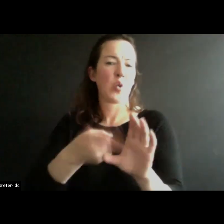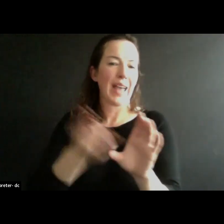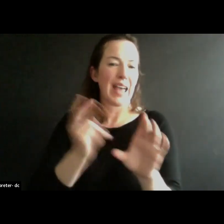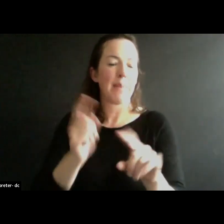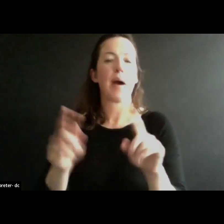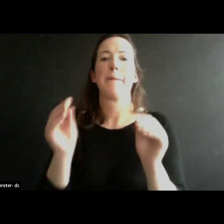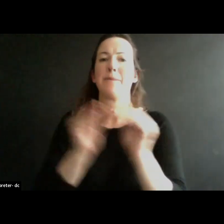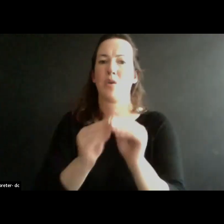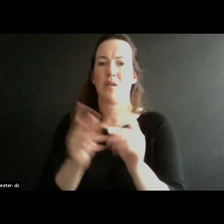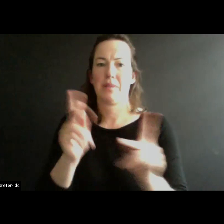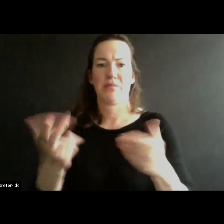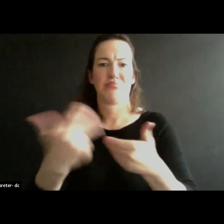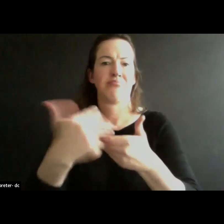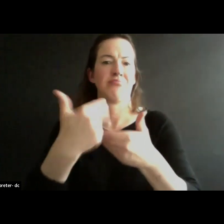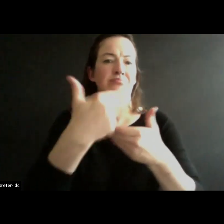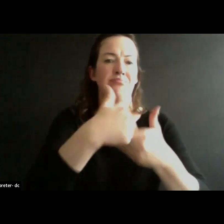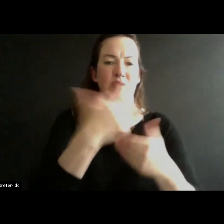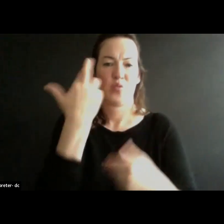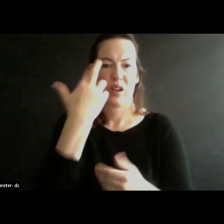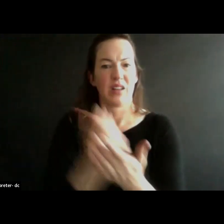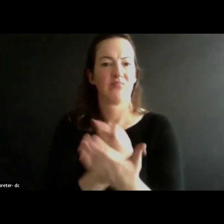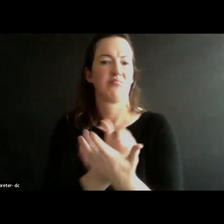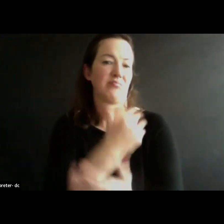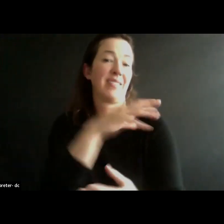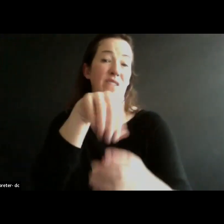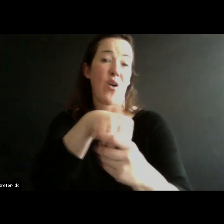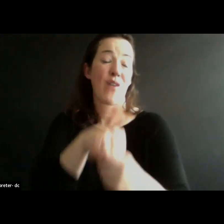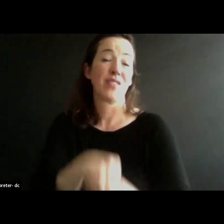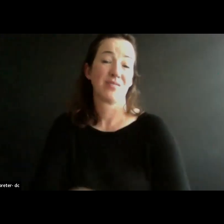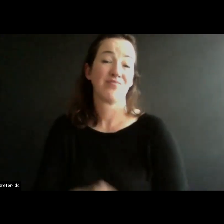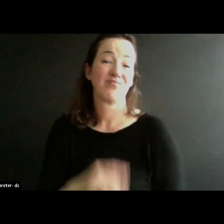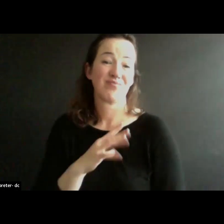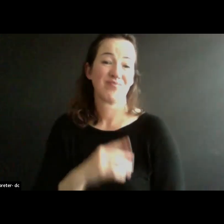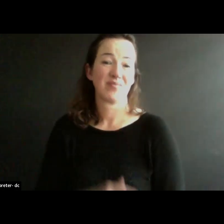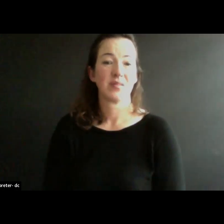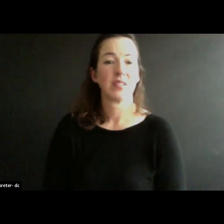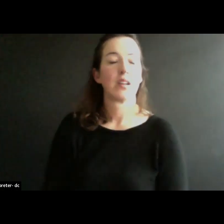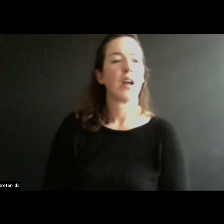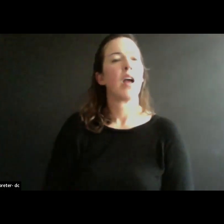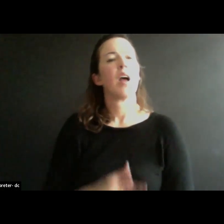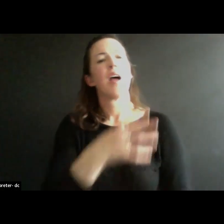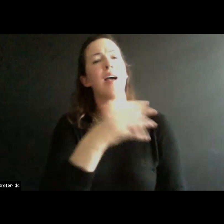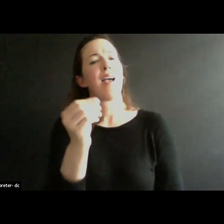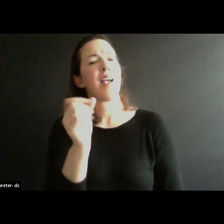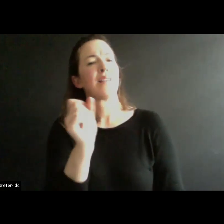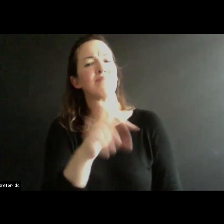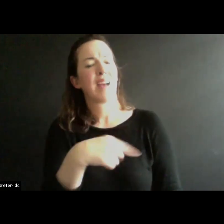offered to them. And so they're taking part in. And you'd also, I think, at 1 point, and